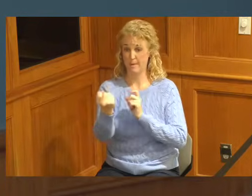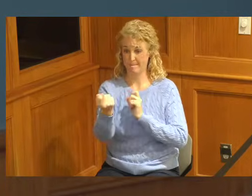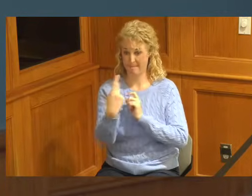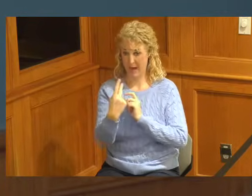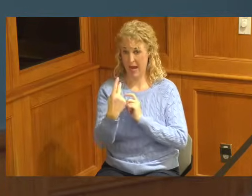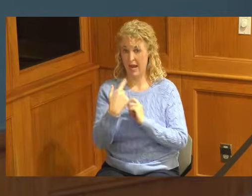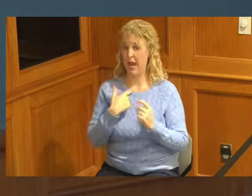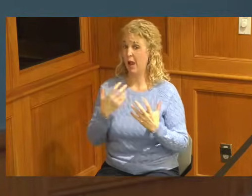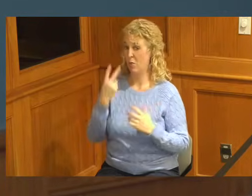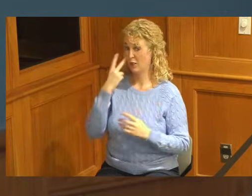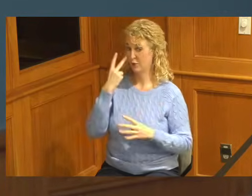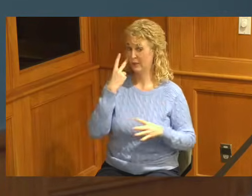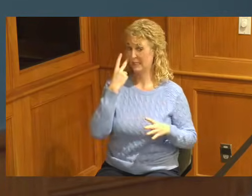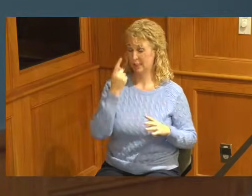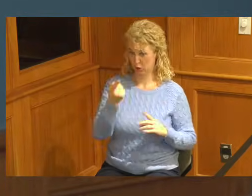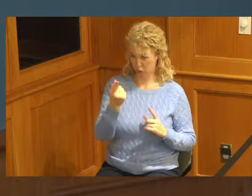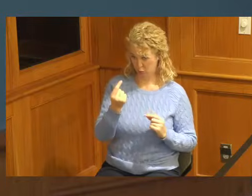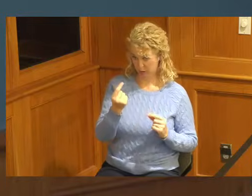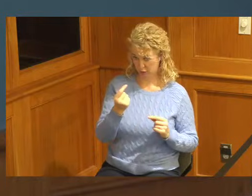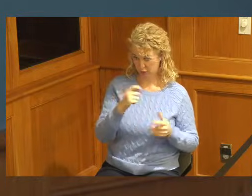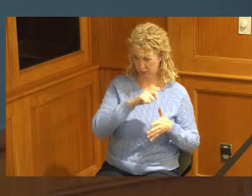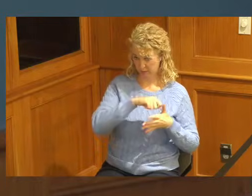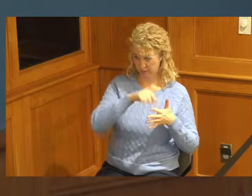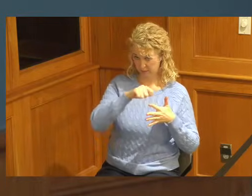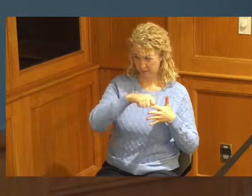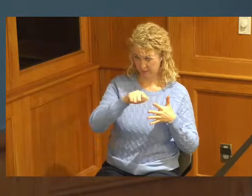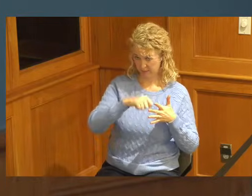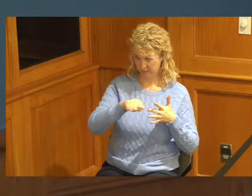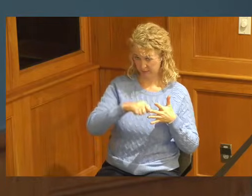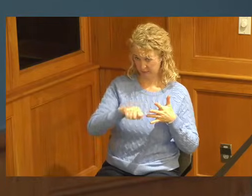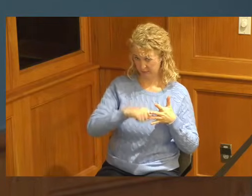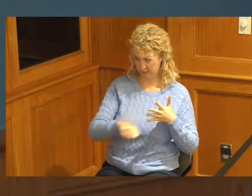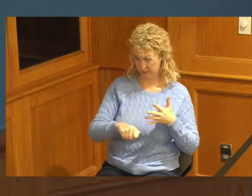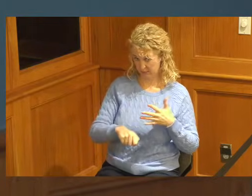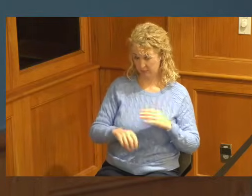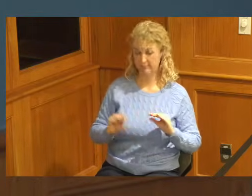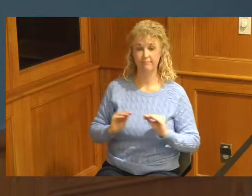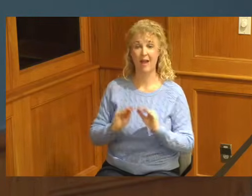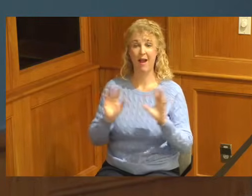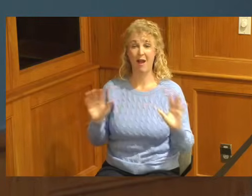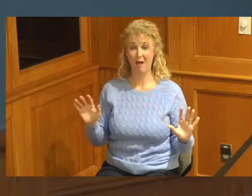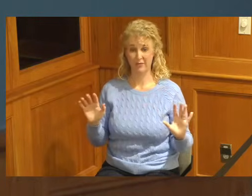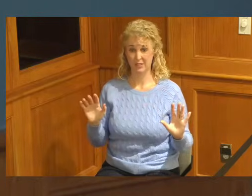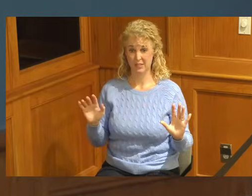for that checklist of what you did from now until April. Obviously, the results that you have right